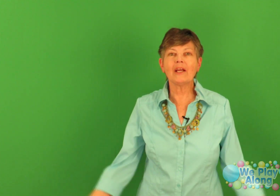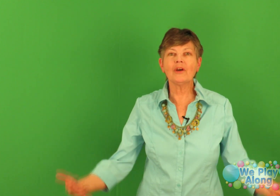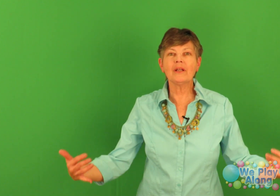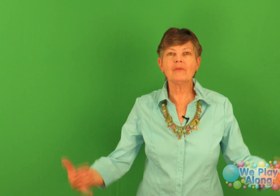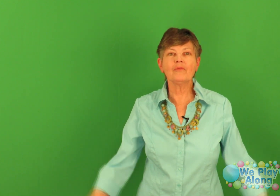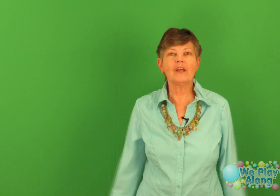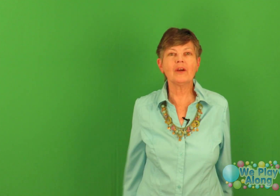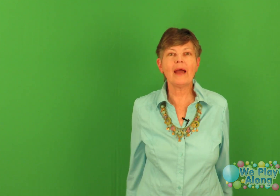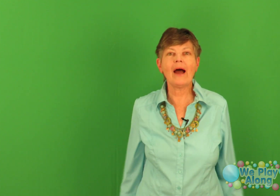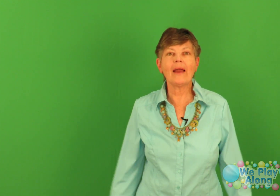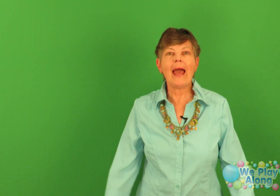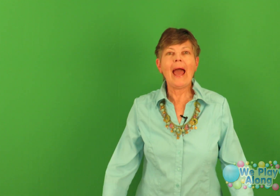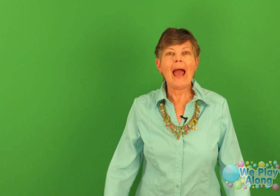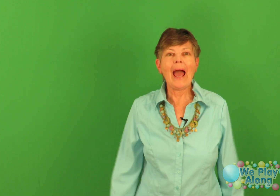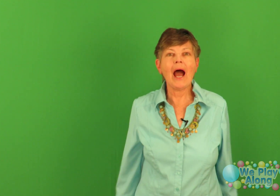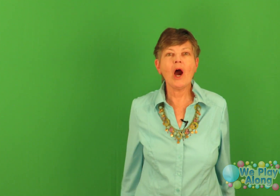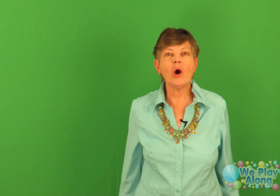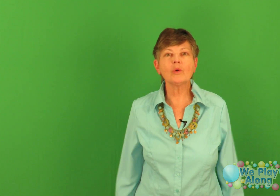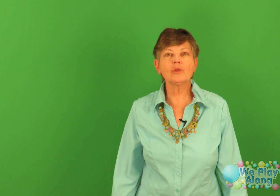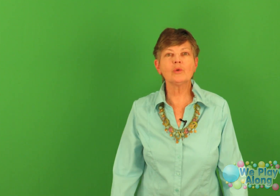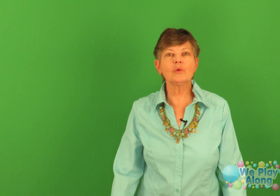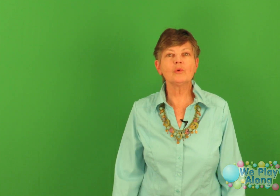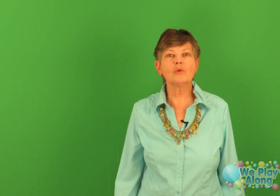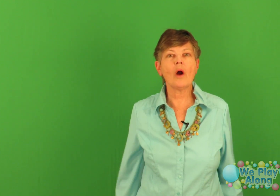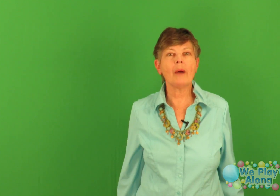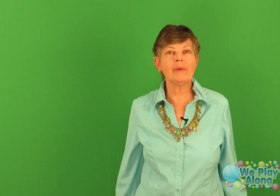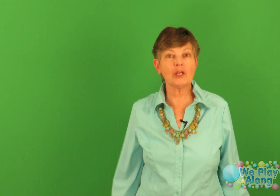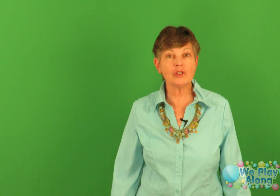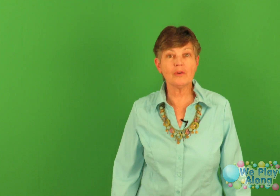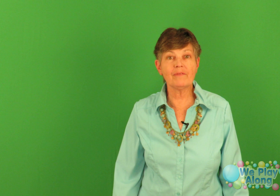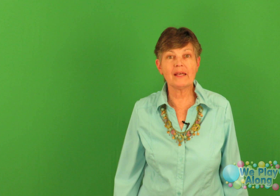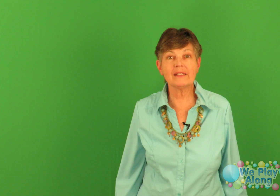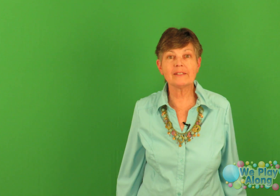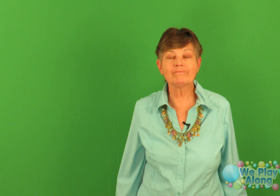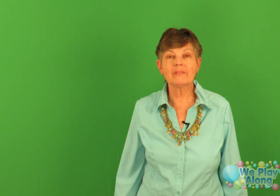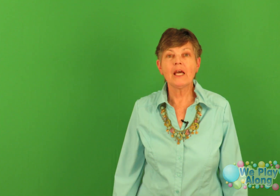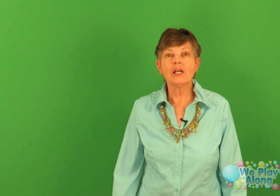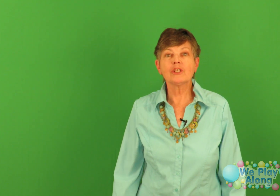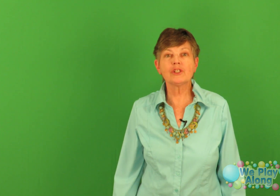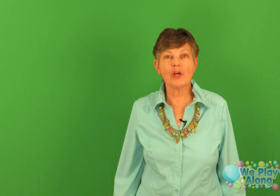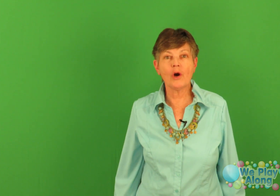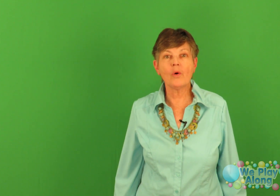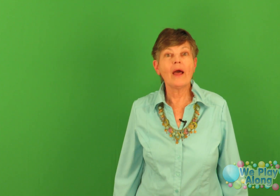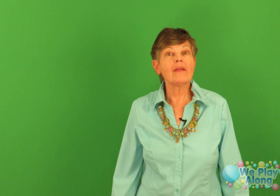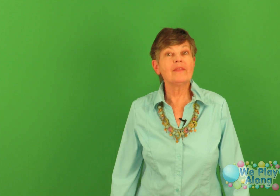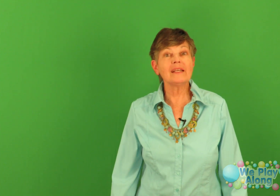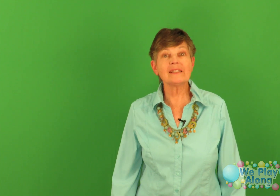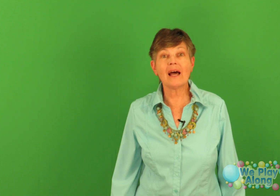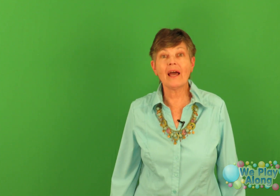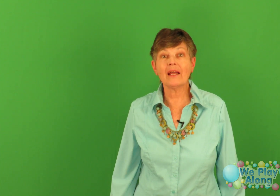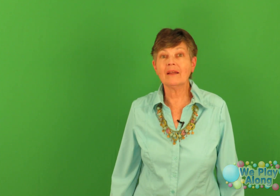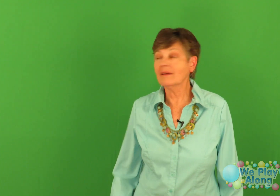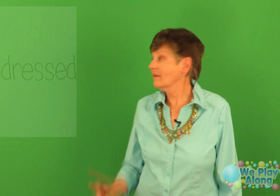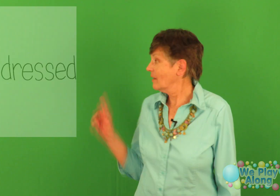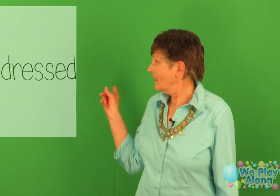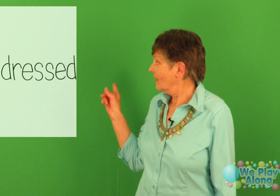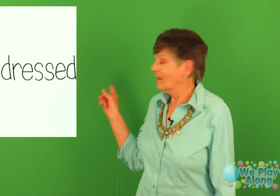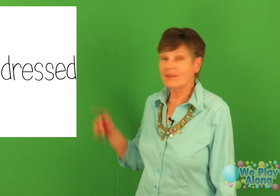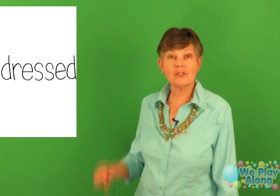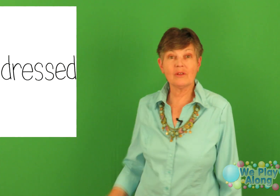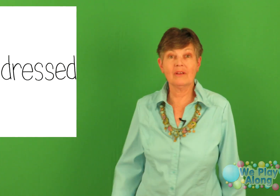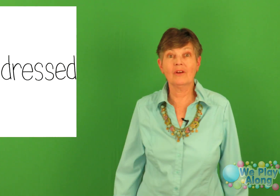couldn't figure out how to draw a picture of this so this sign this you